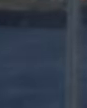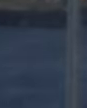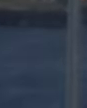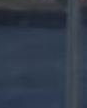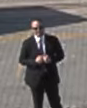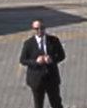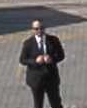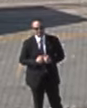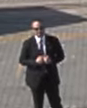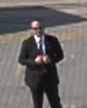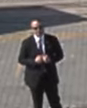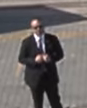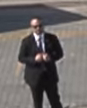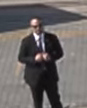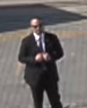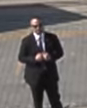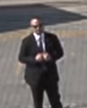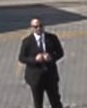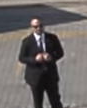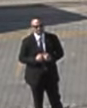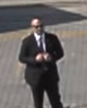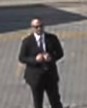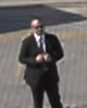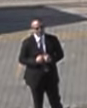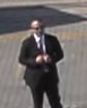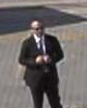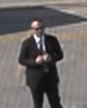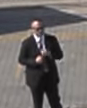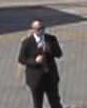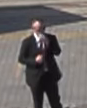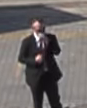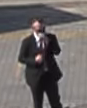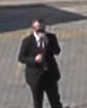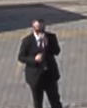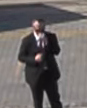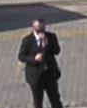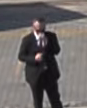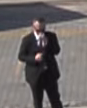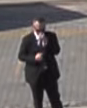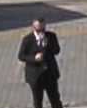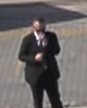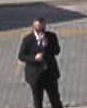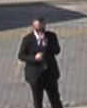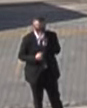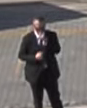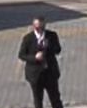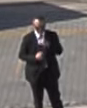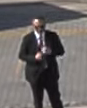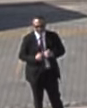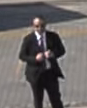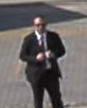It, of course, unloads and offloads more cars, light trucks, lots of farm equipment.